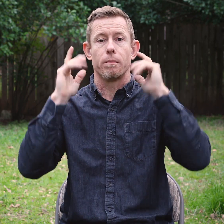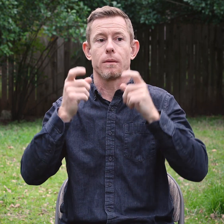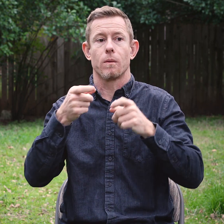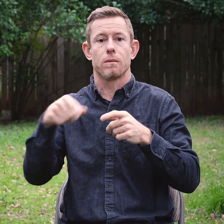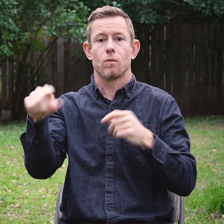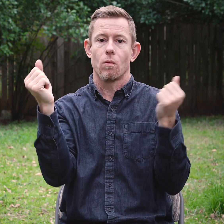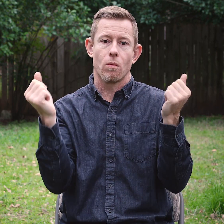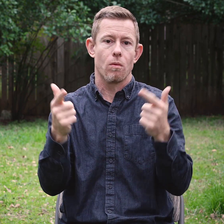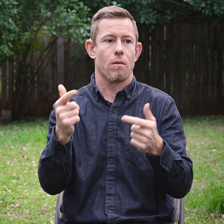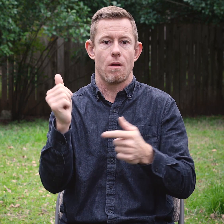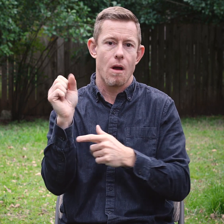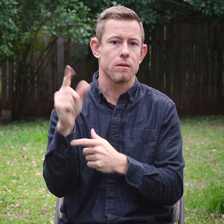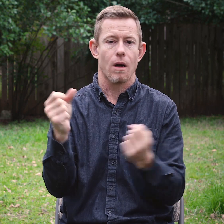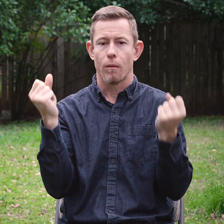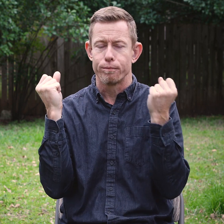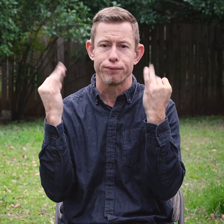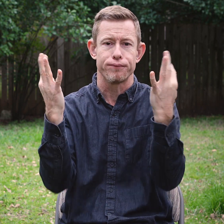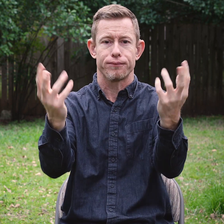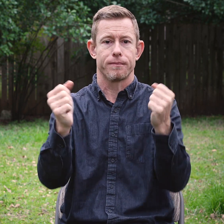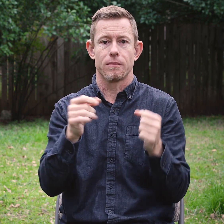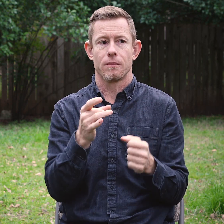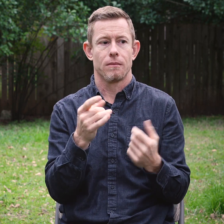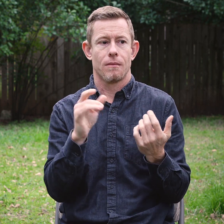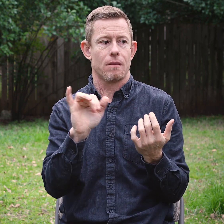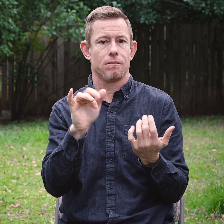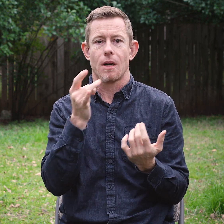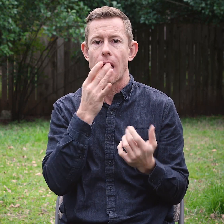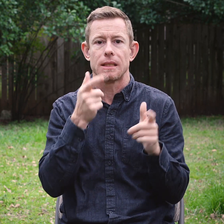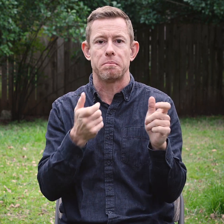I was overwhelmed. They were all using ASL at the speed of light